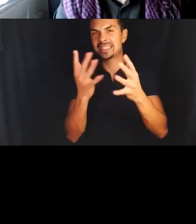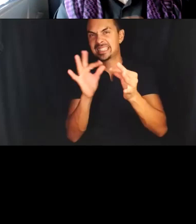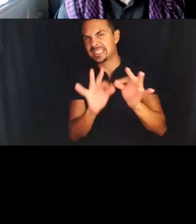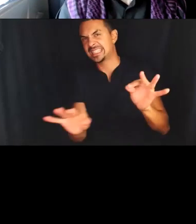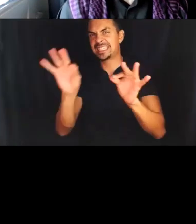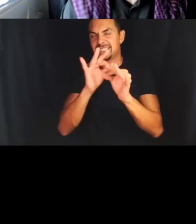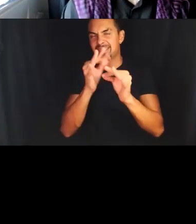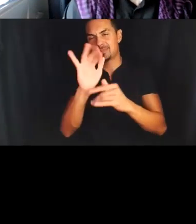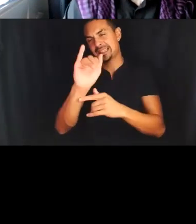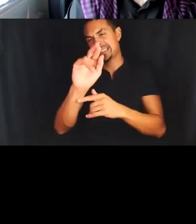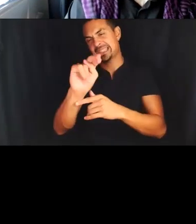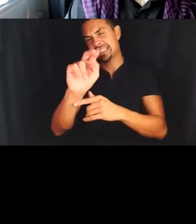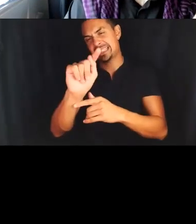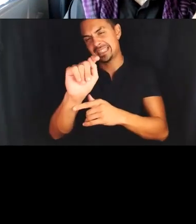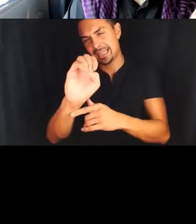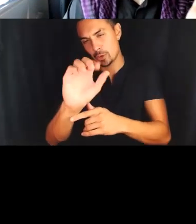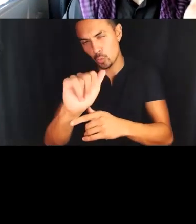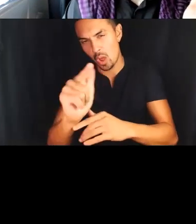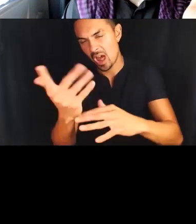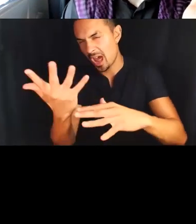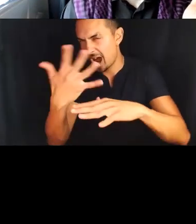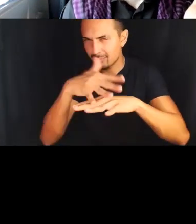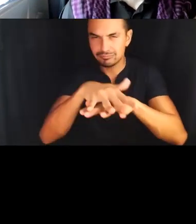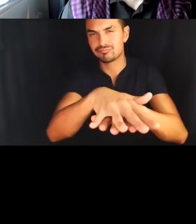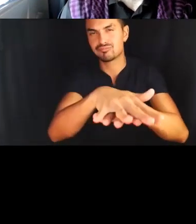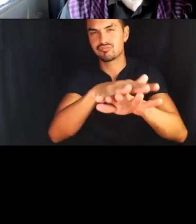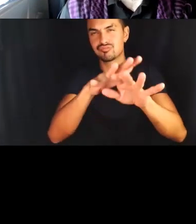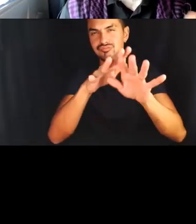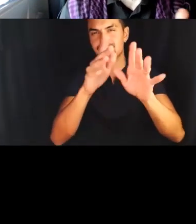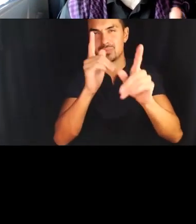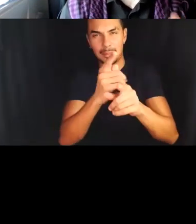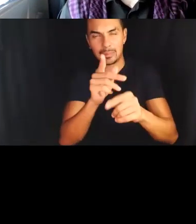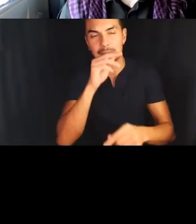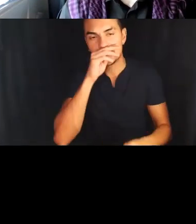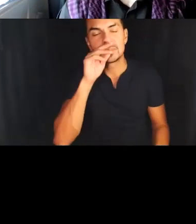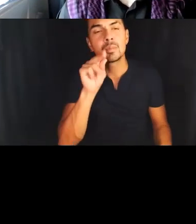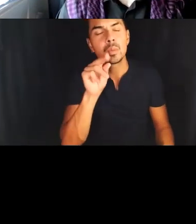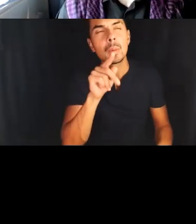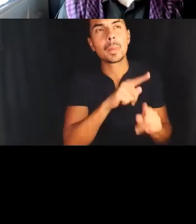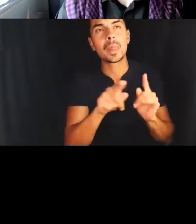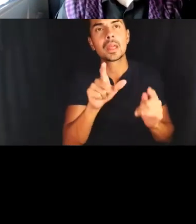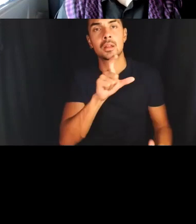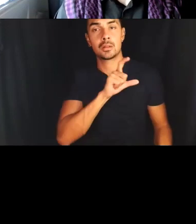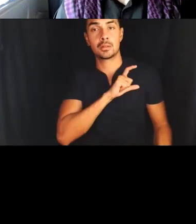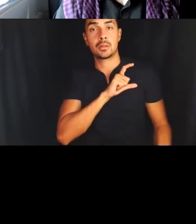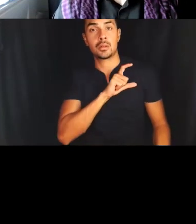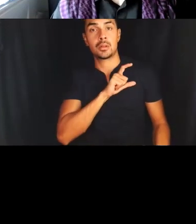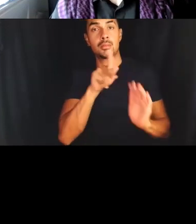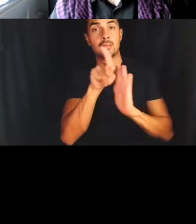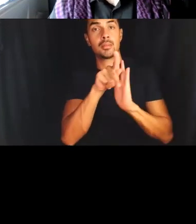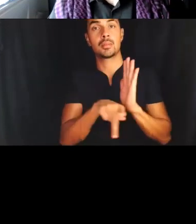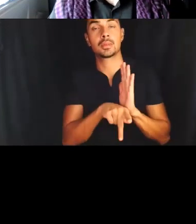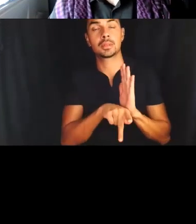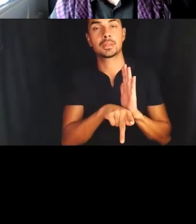but it came out in ways like people noticing that law enforcement policies only talked about